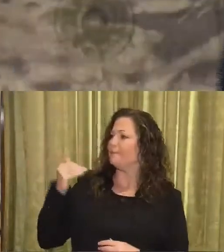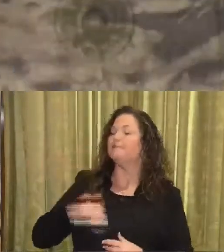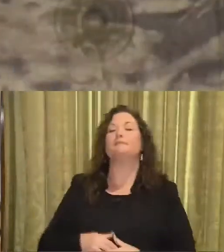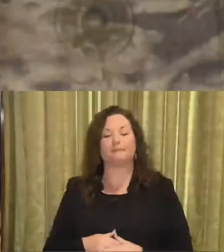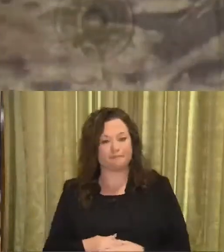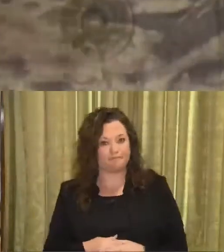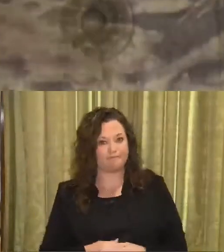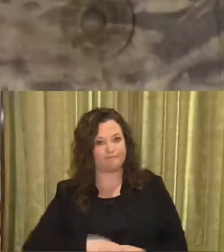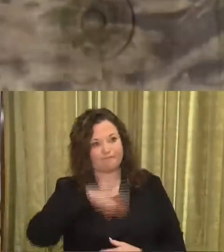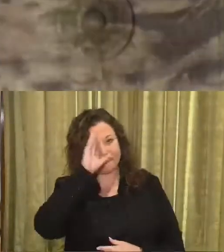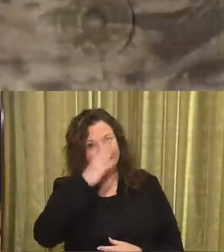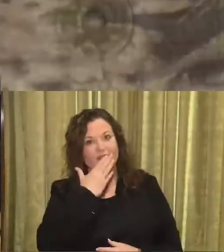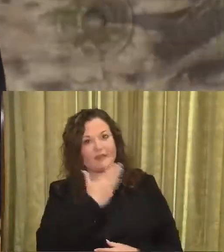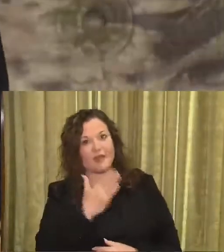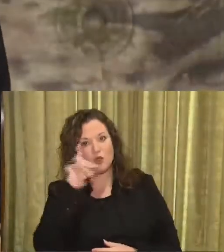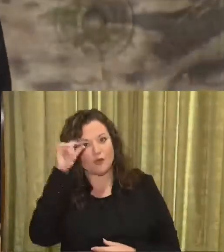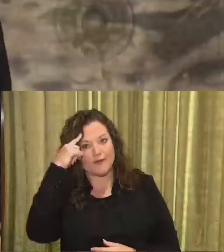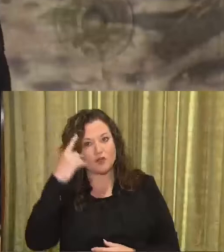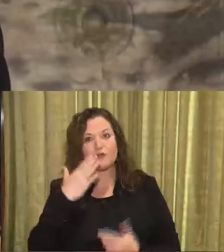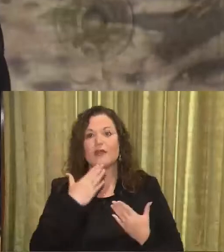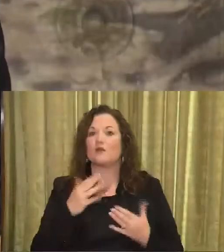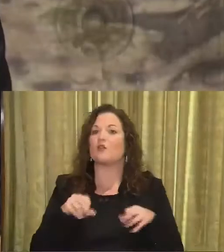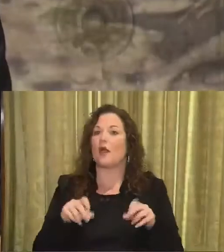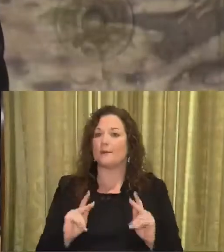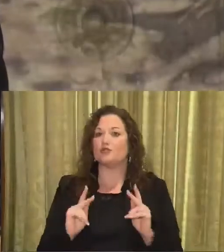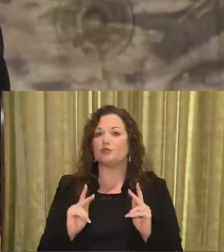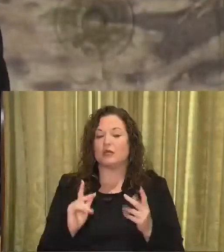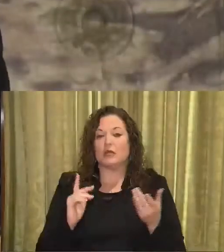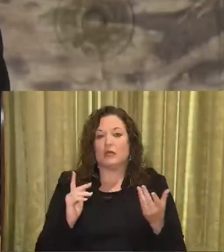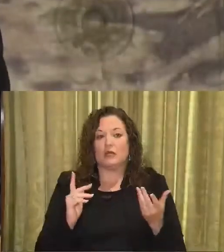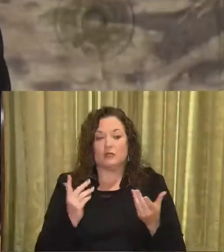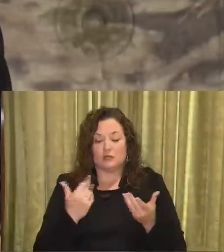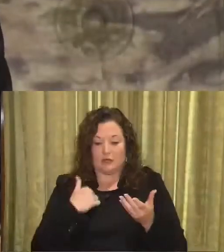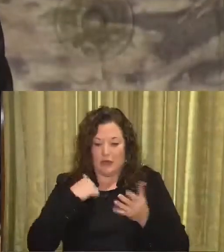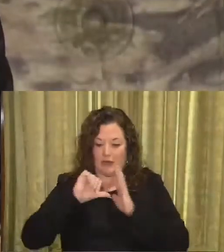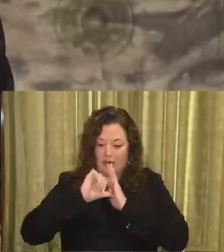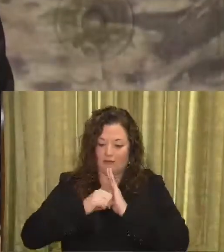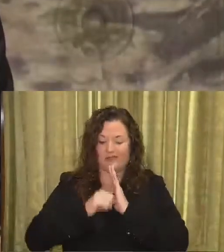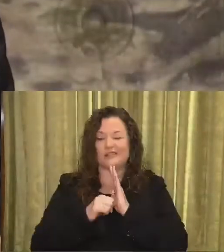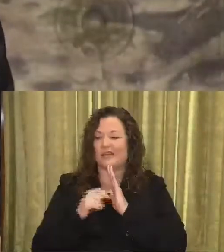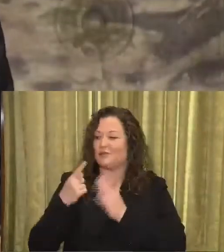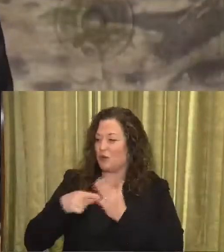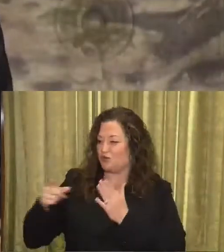Thank you very much governor. I appreciate the opportunity to. Reiterate some of the points you're